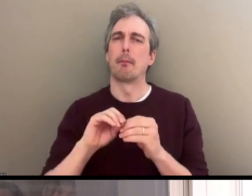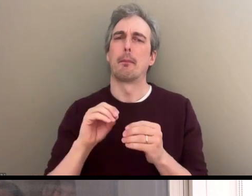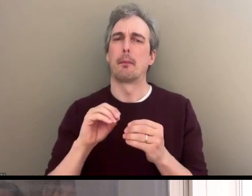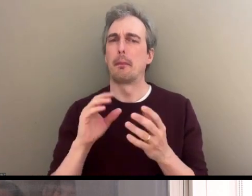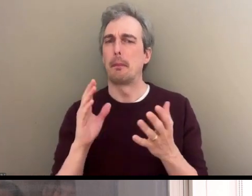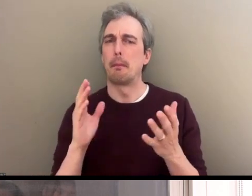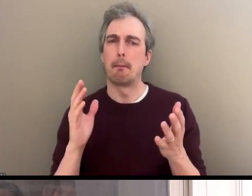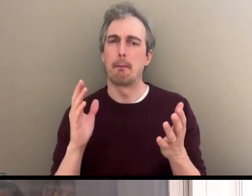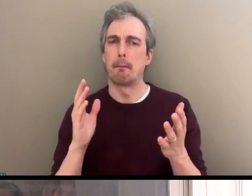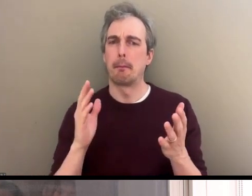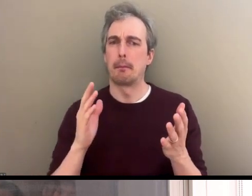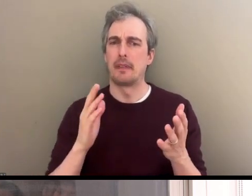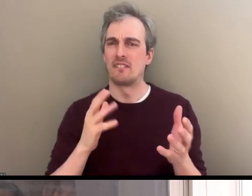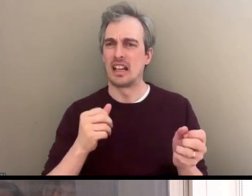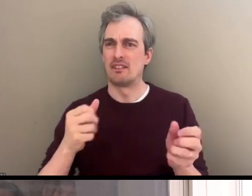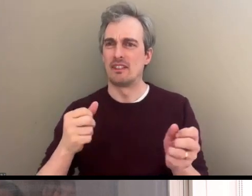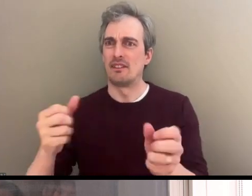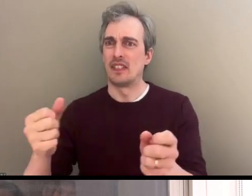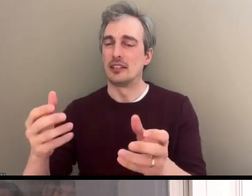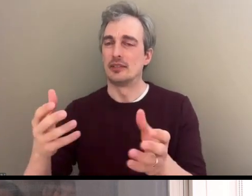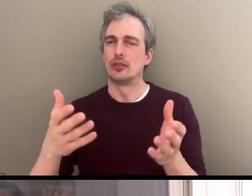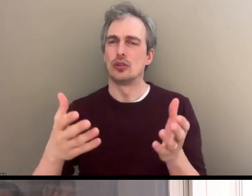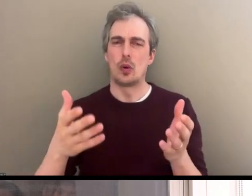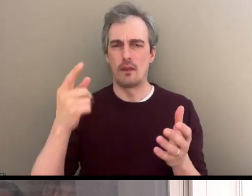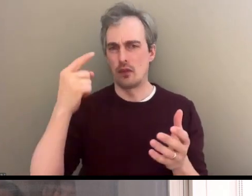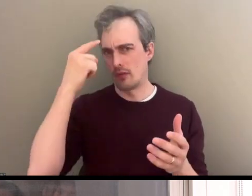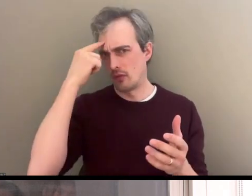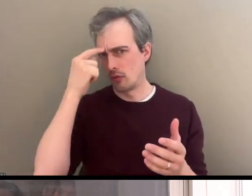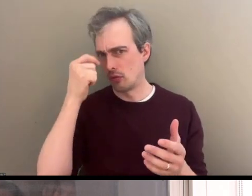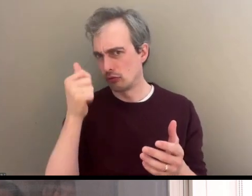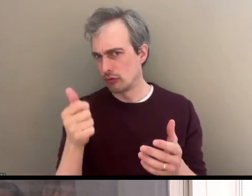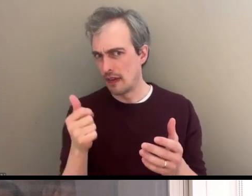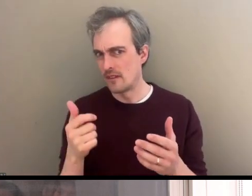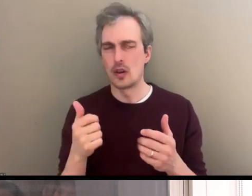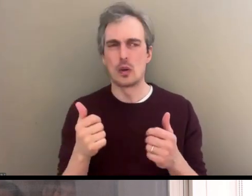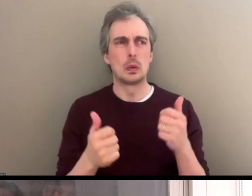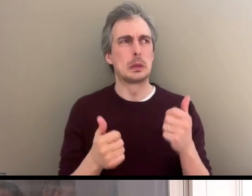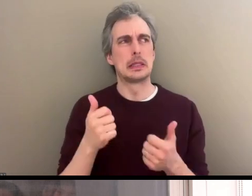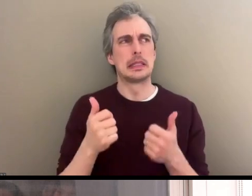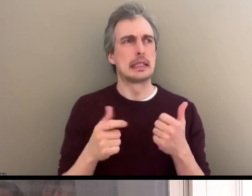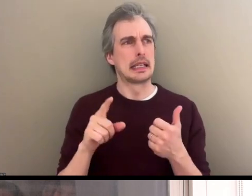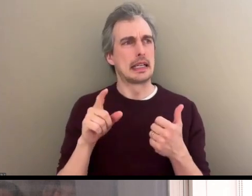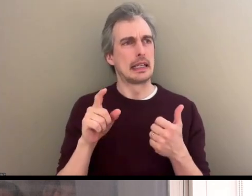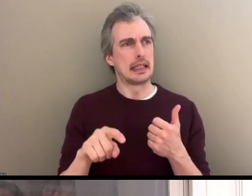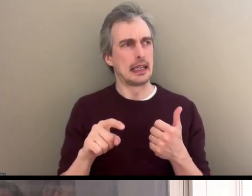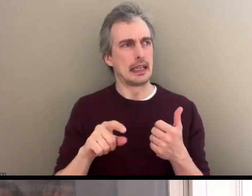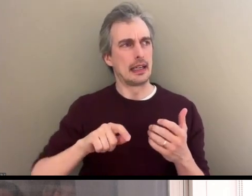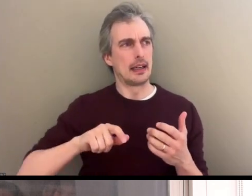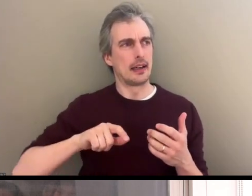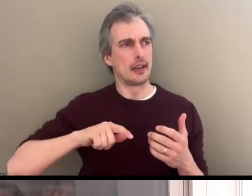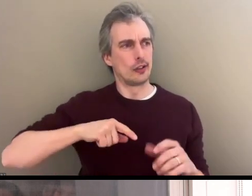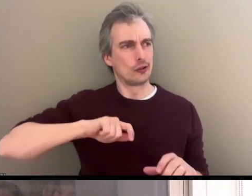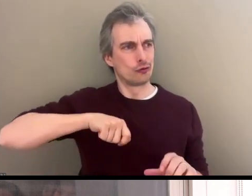What tasks would you use a screwdriver for? And what tasks would you use a drill for? Would you build a house with a screwdriver?